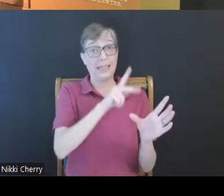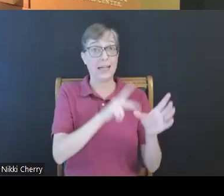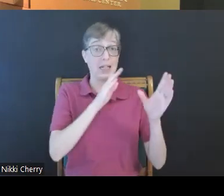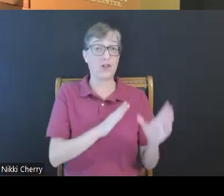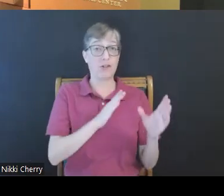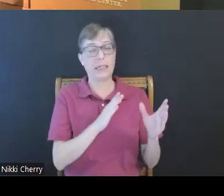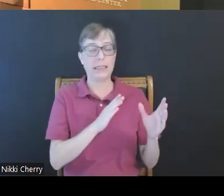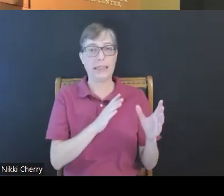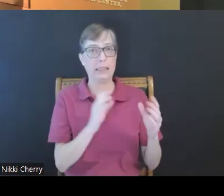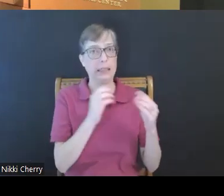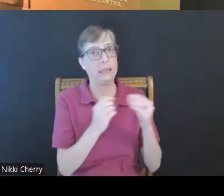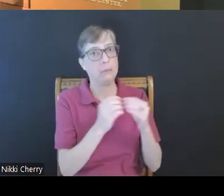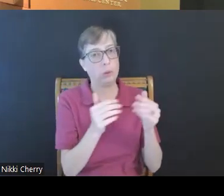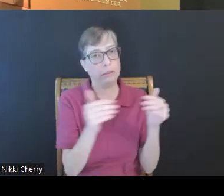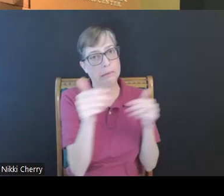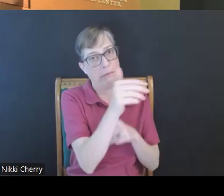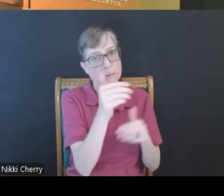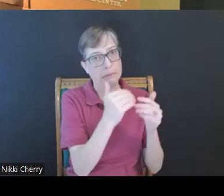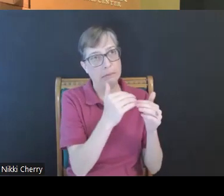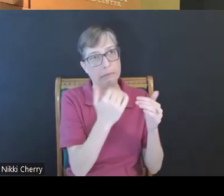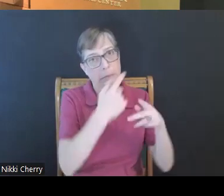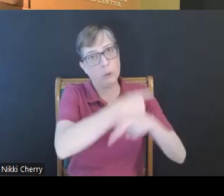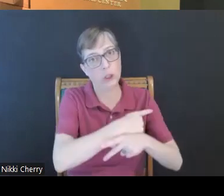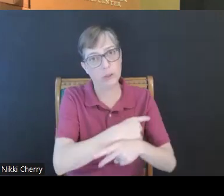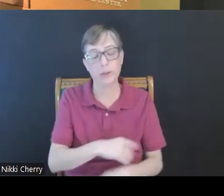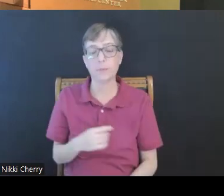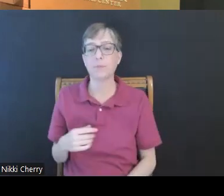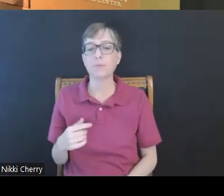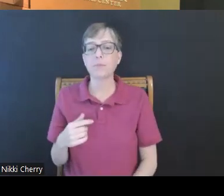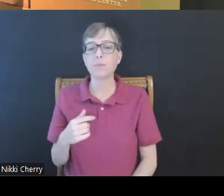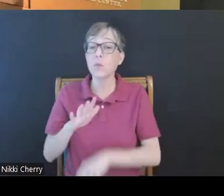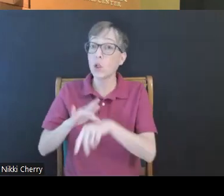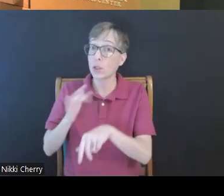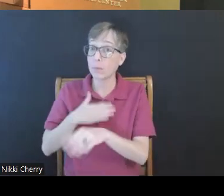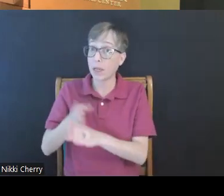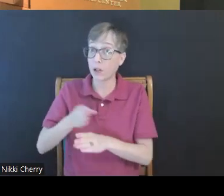I was doing a lot of consultation work in family medicine and in Internal Medicine I'd see patients